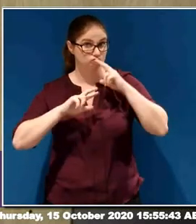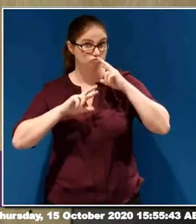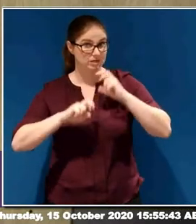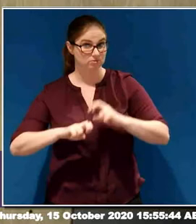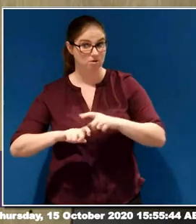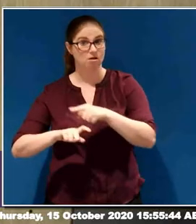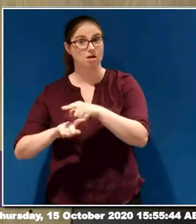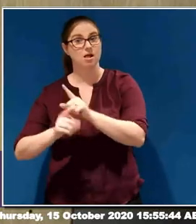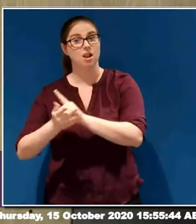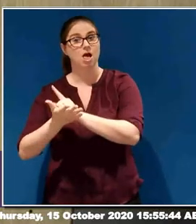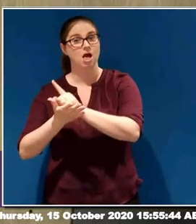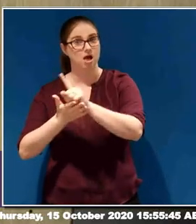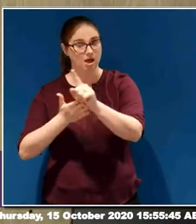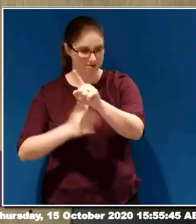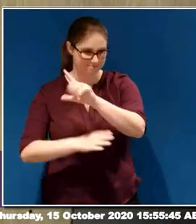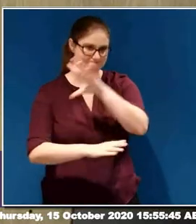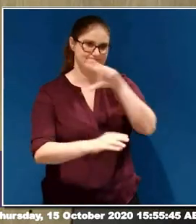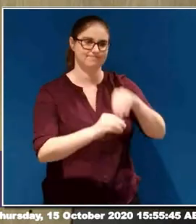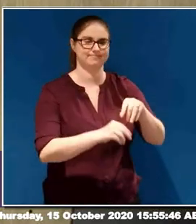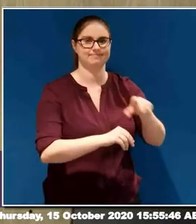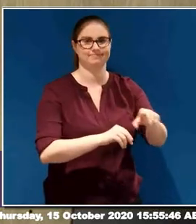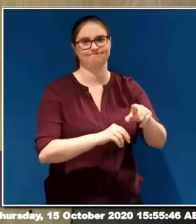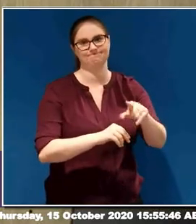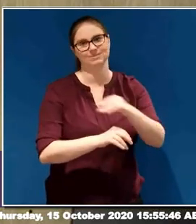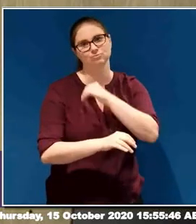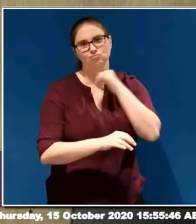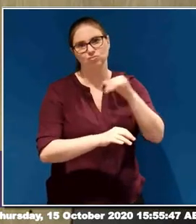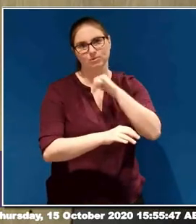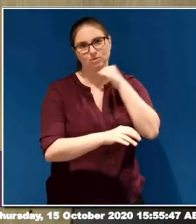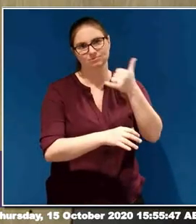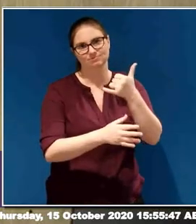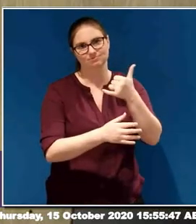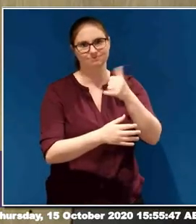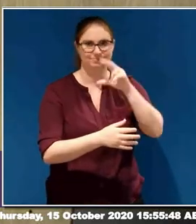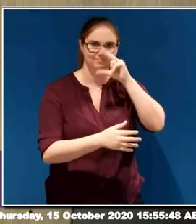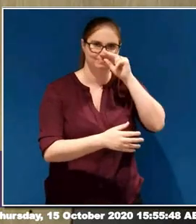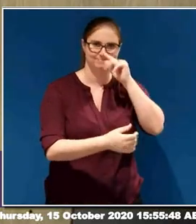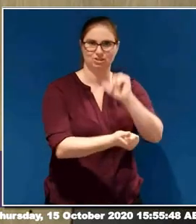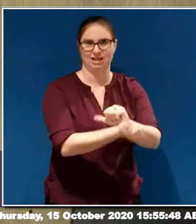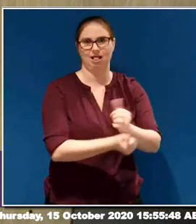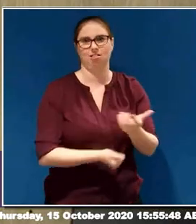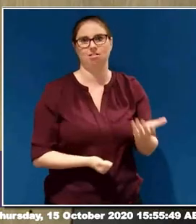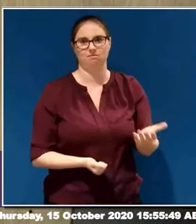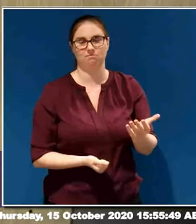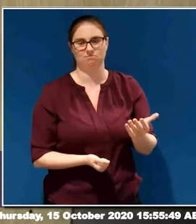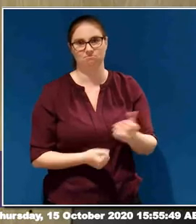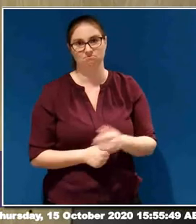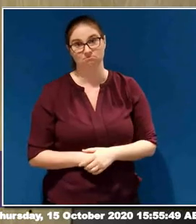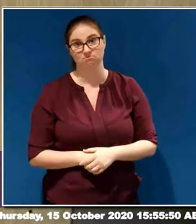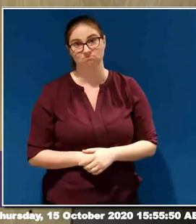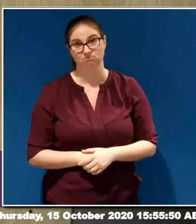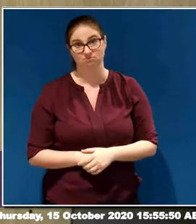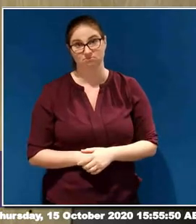Some of them would, mid-interview, in a school that is sitting right across